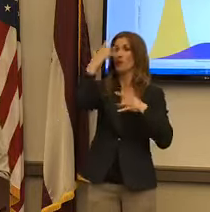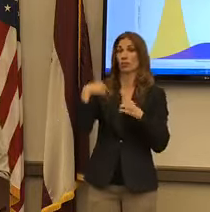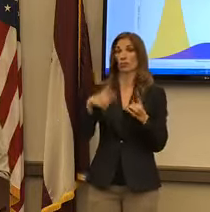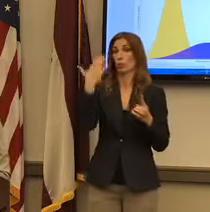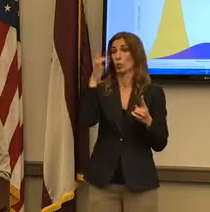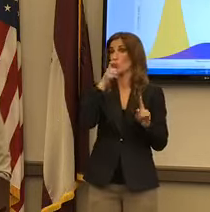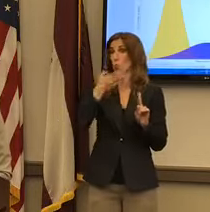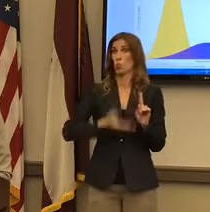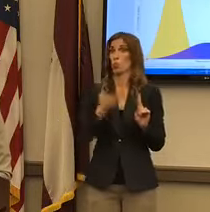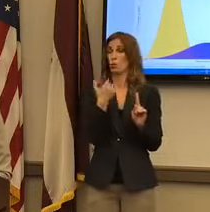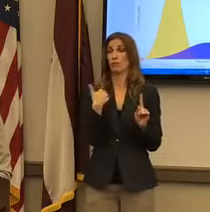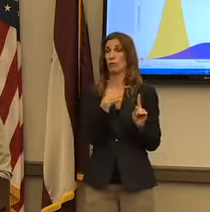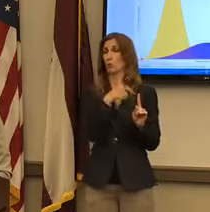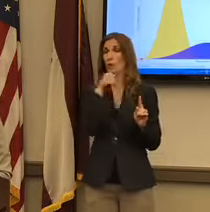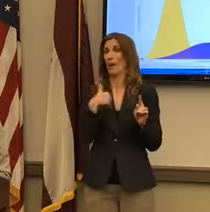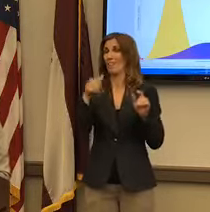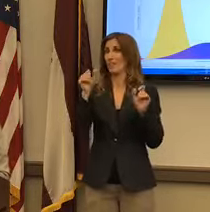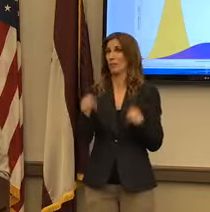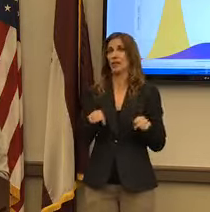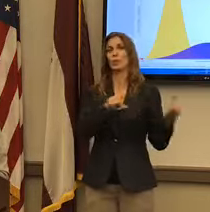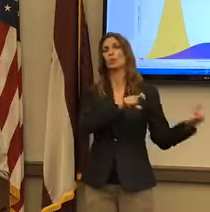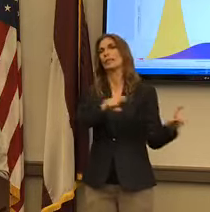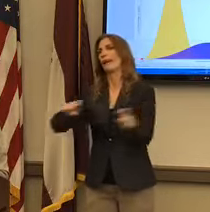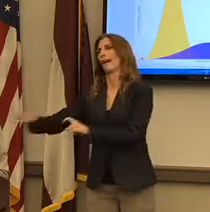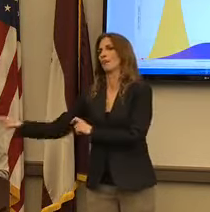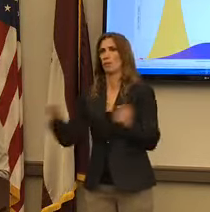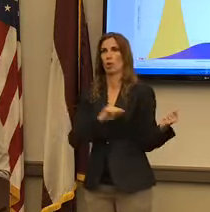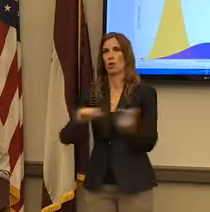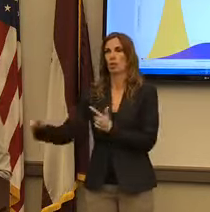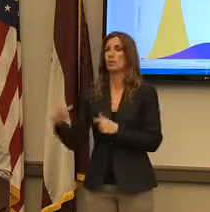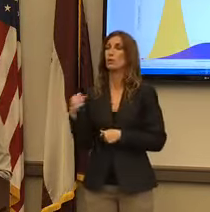because we don't have the ability to do widespread testing so we have to all